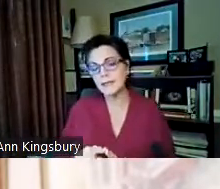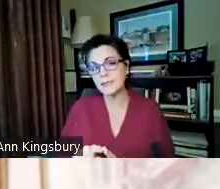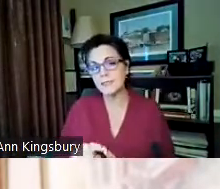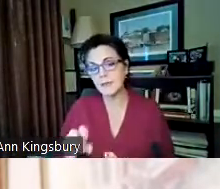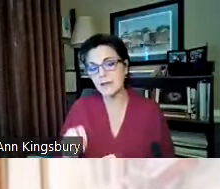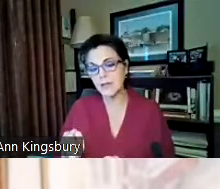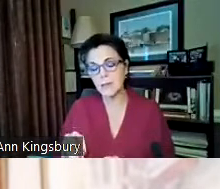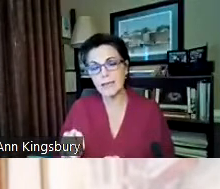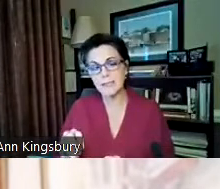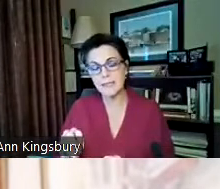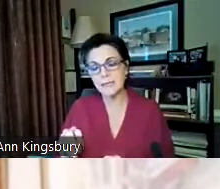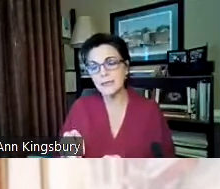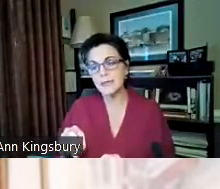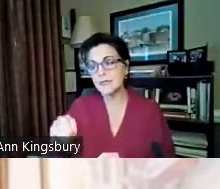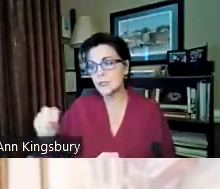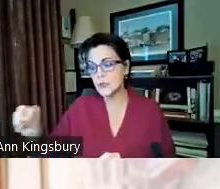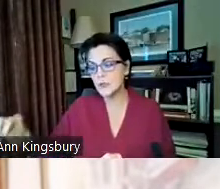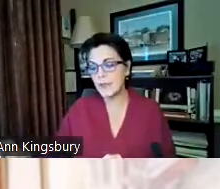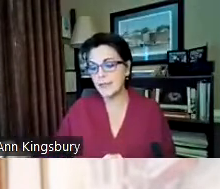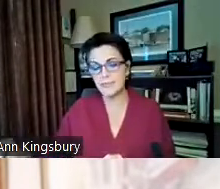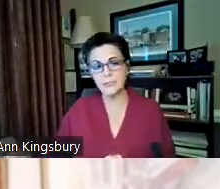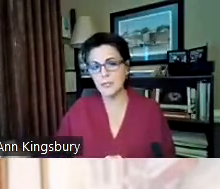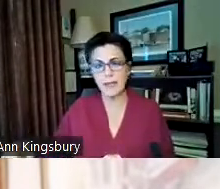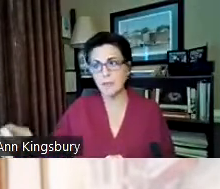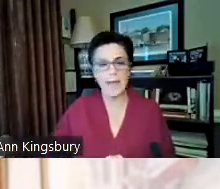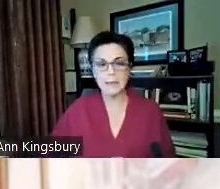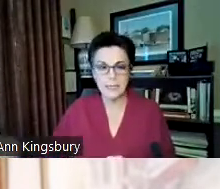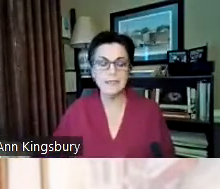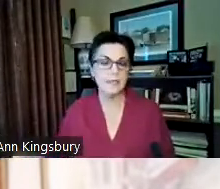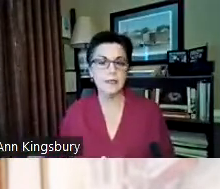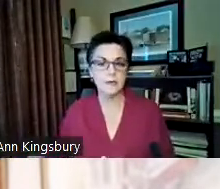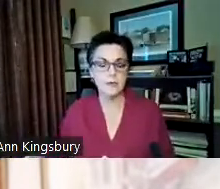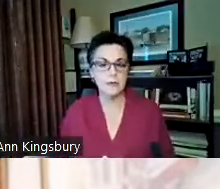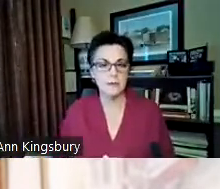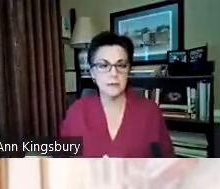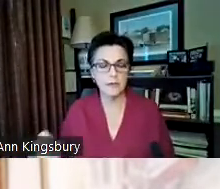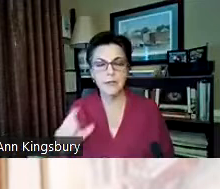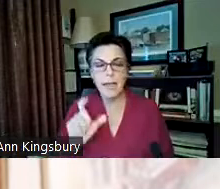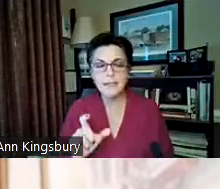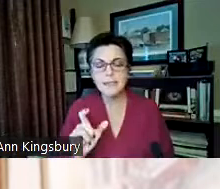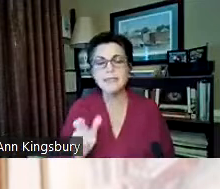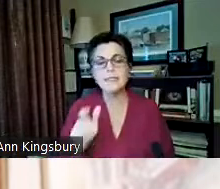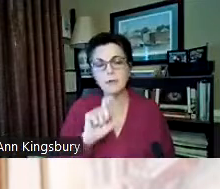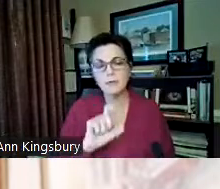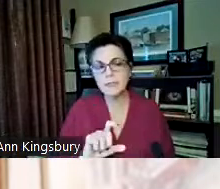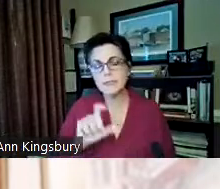us if you have the capacity to make a decision about the appendectomy that you need, right capacity is about risks.